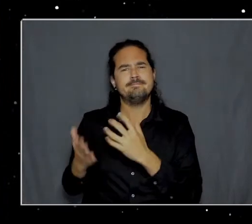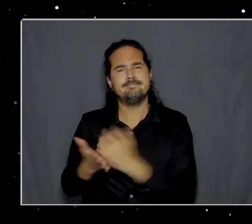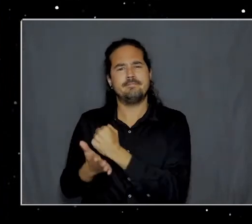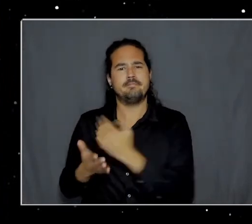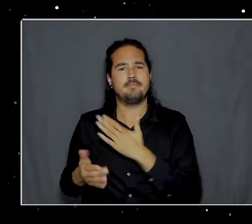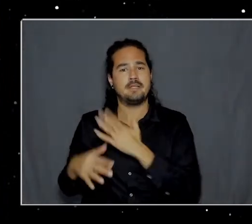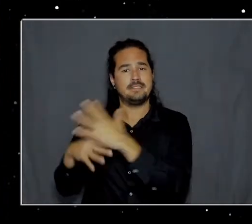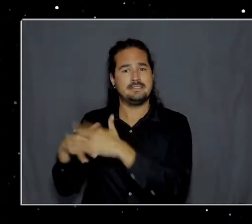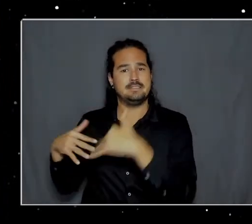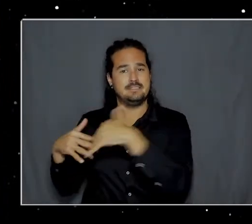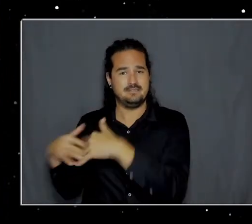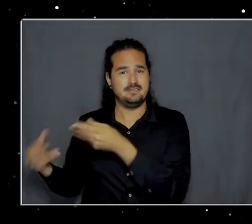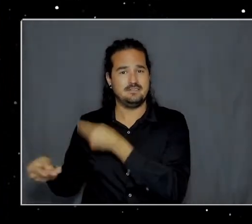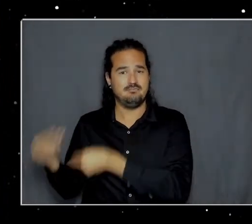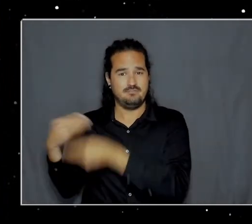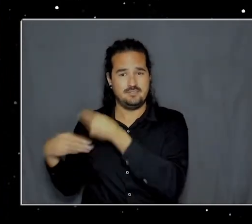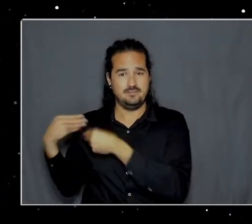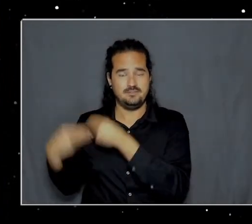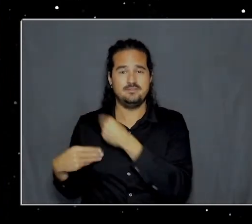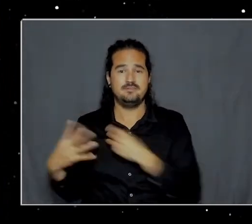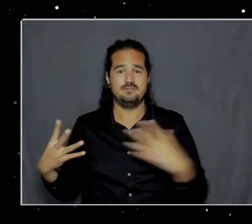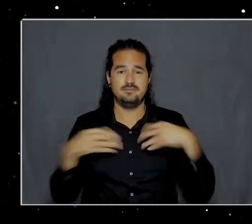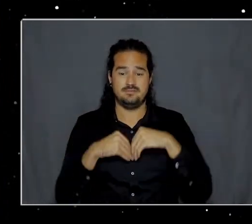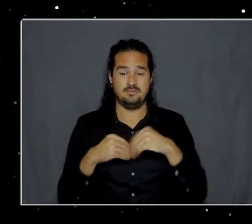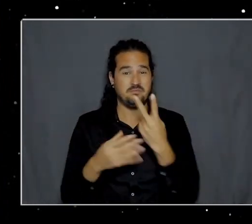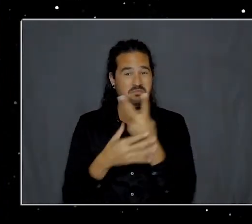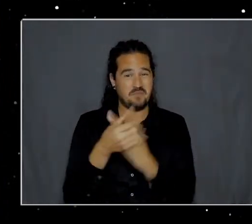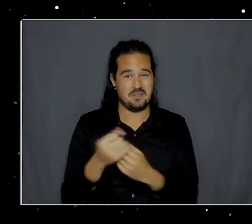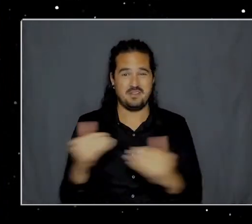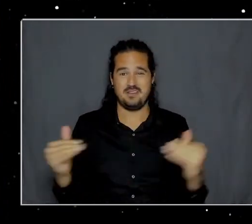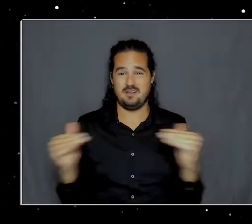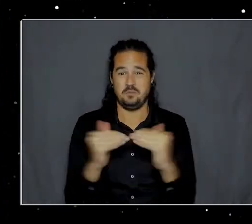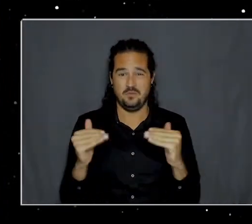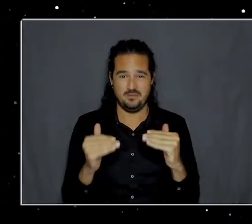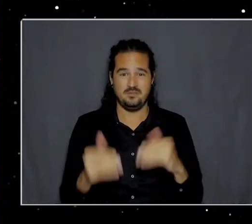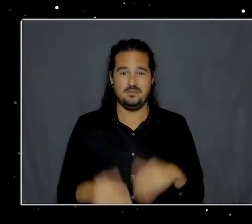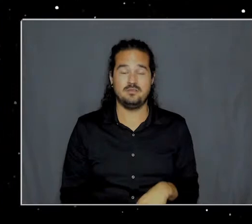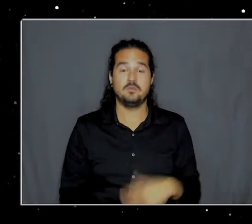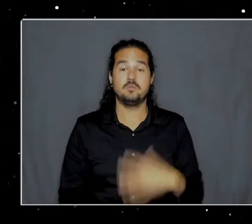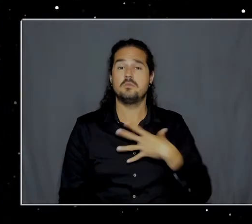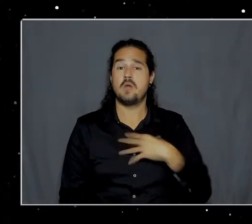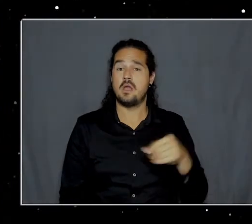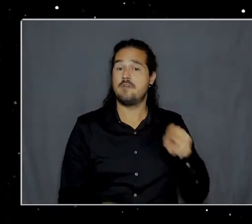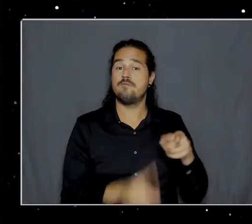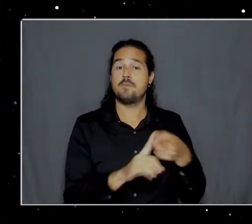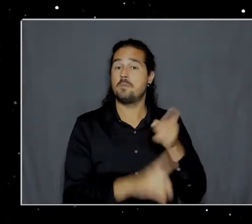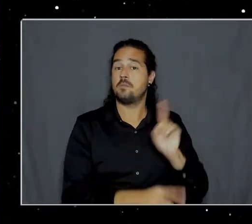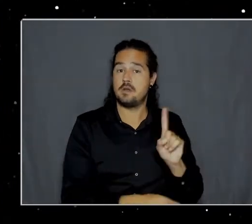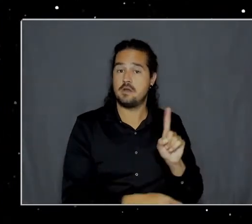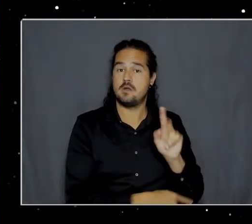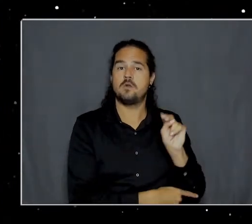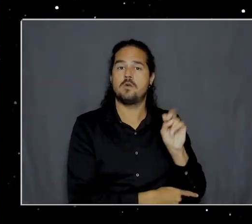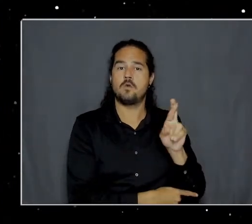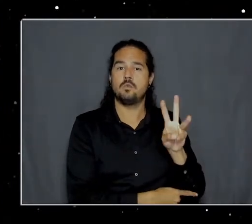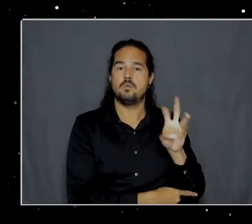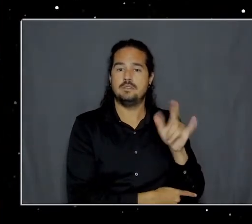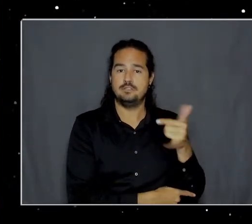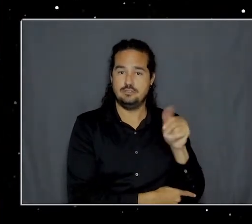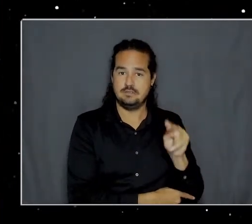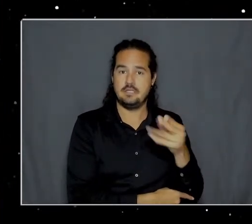INDIGENEITY.